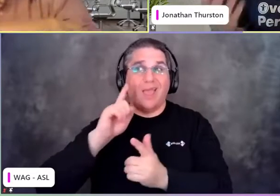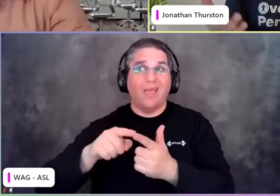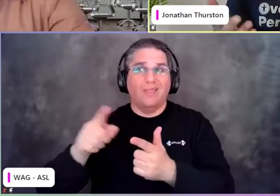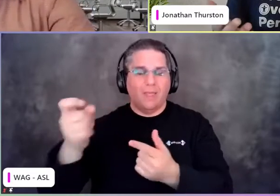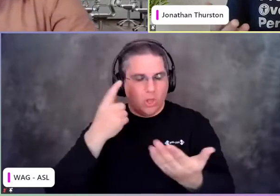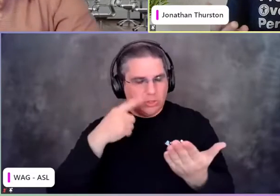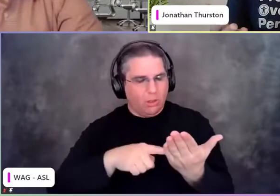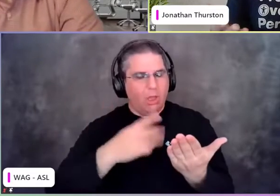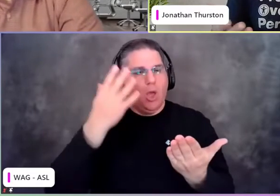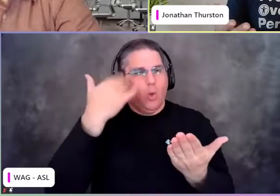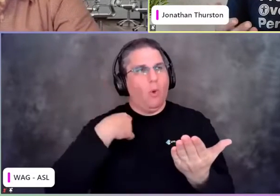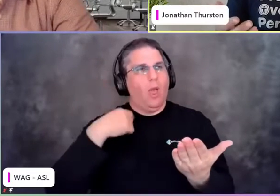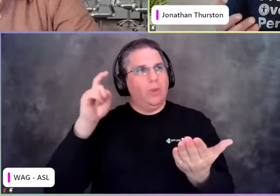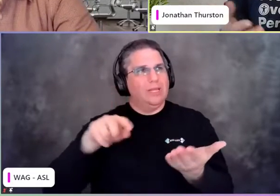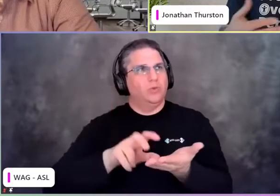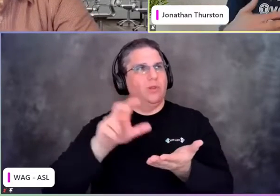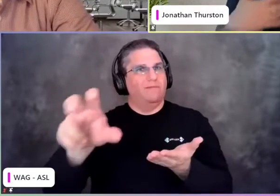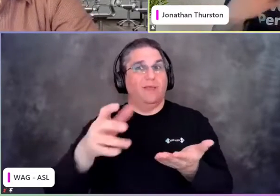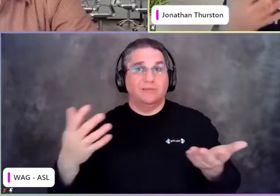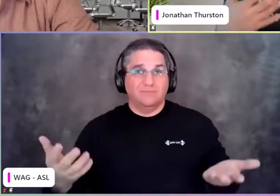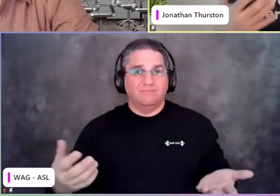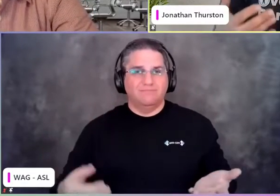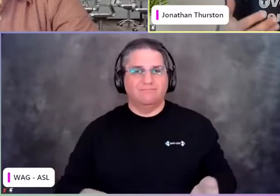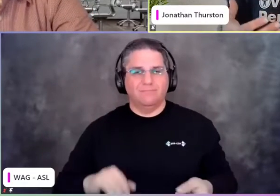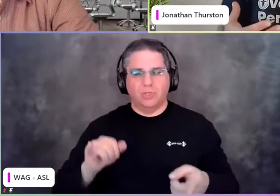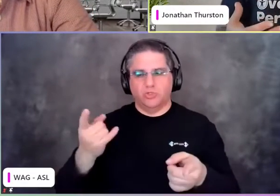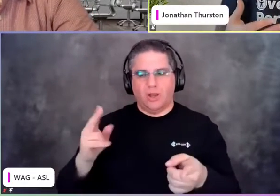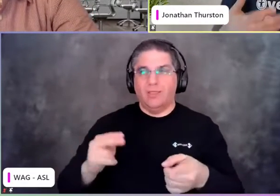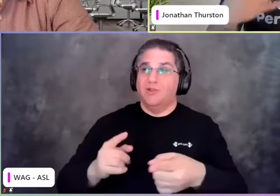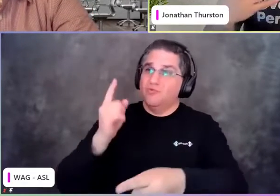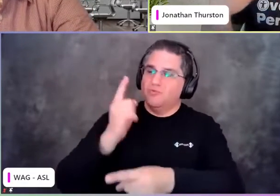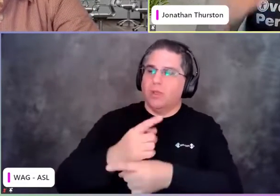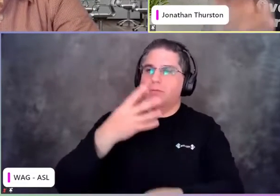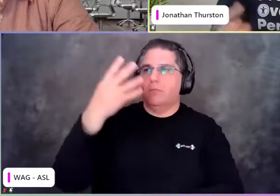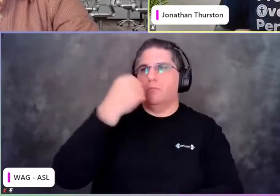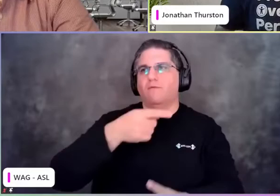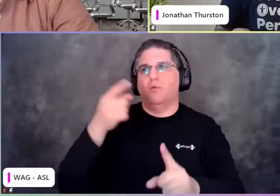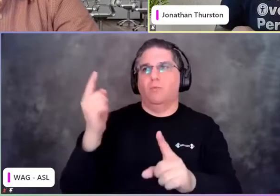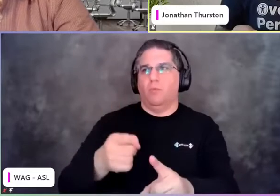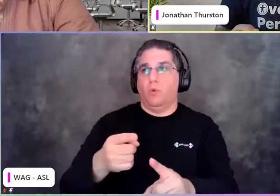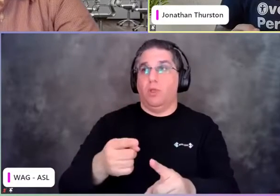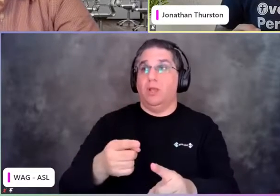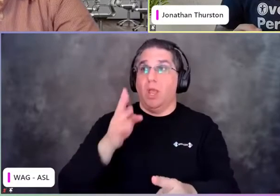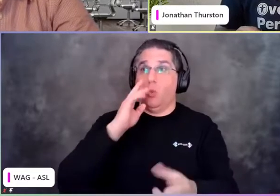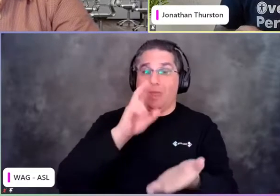mature your processes for accessibility, and it makes it easier to make the case for increased investment.